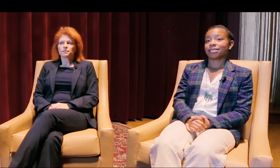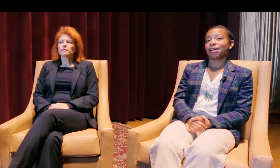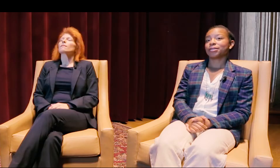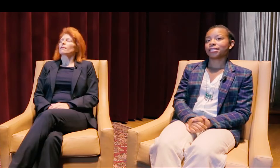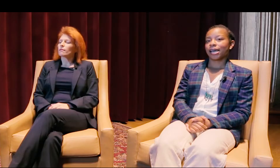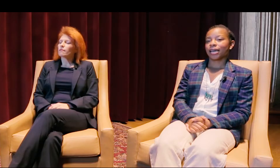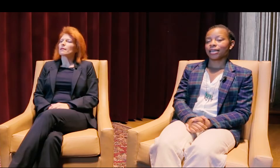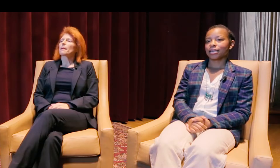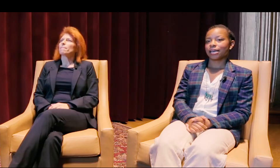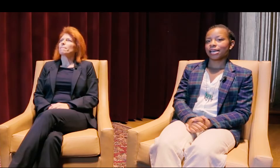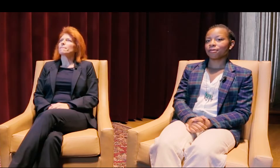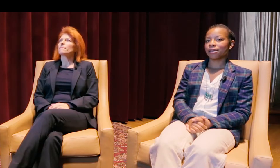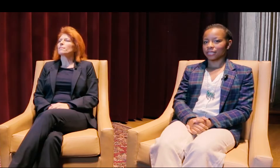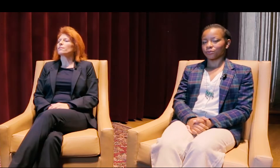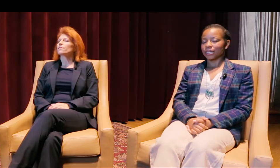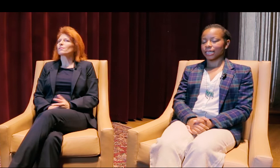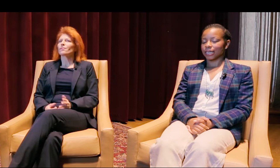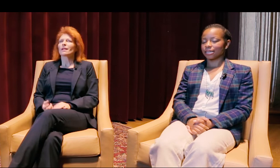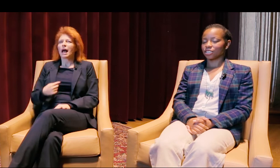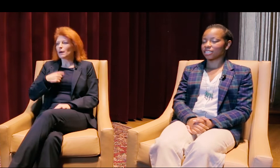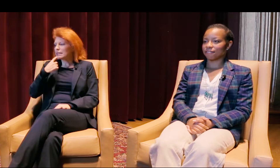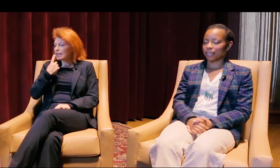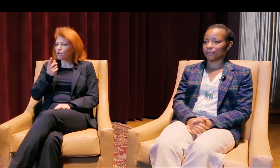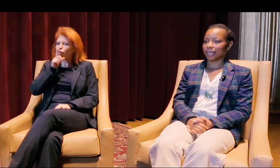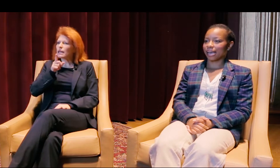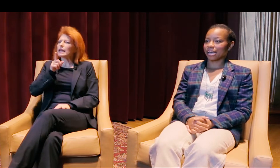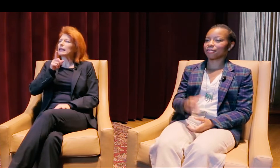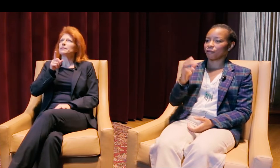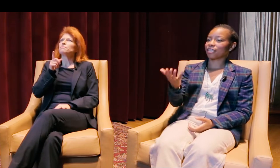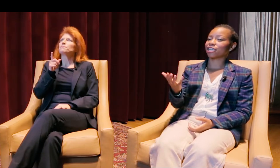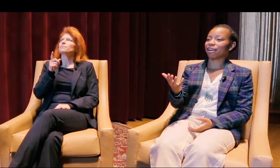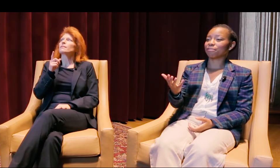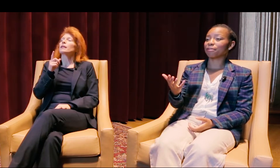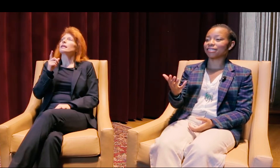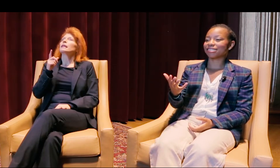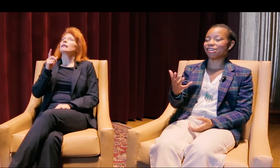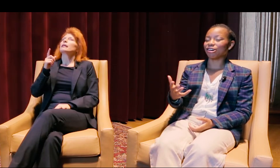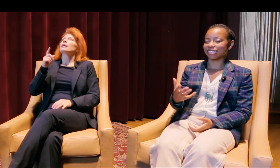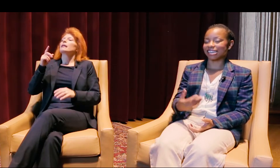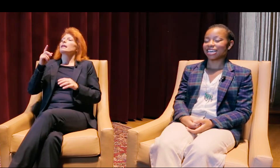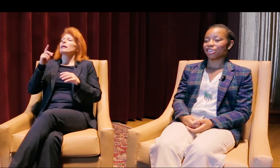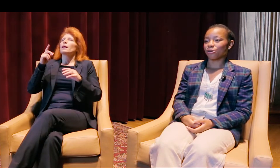Yes, I would say it was really just developing, as Professor Kerry Plemmons calls it,